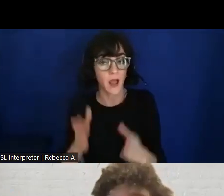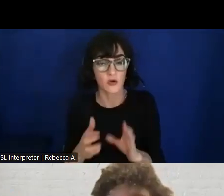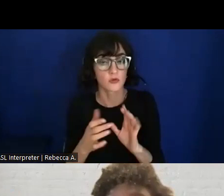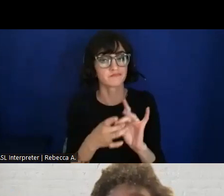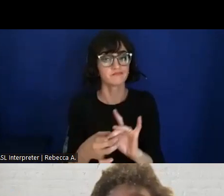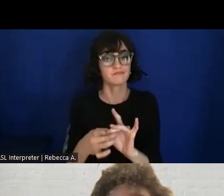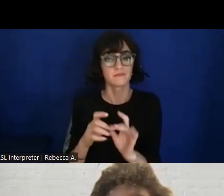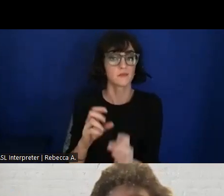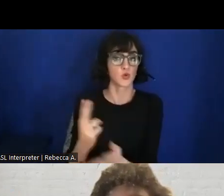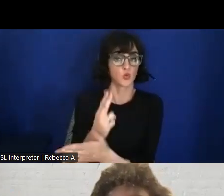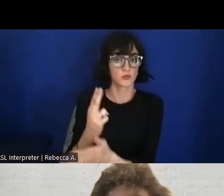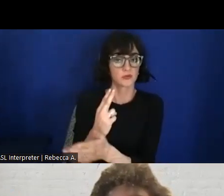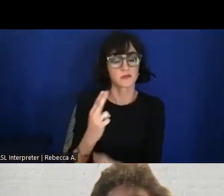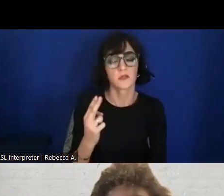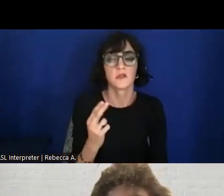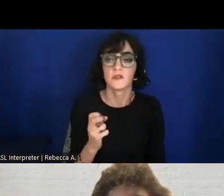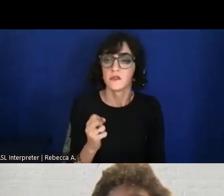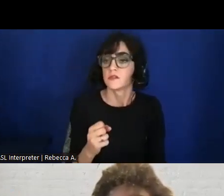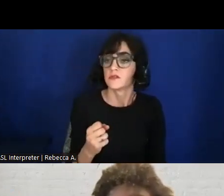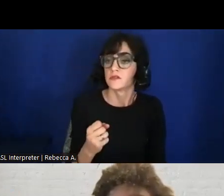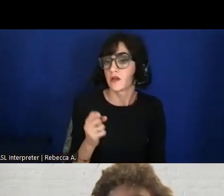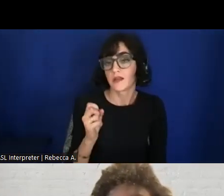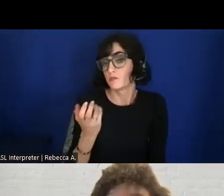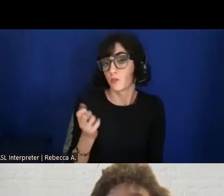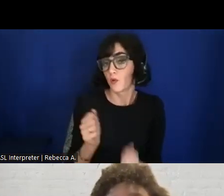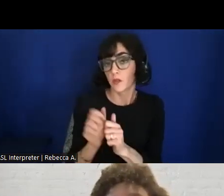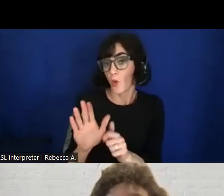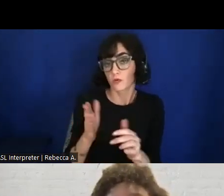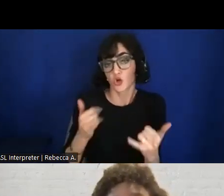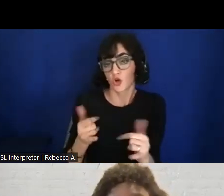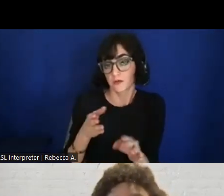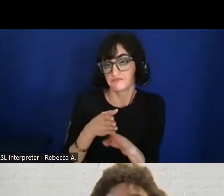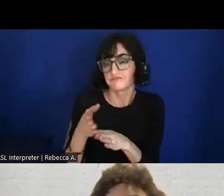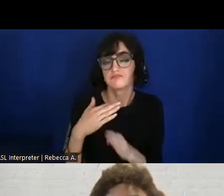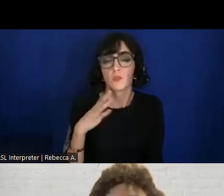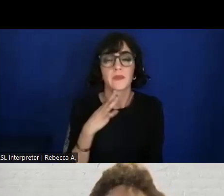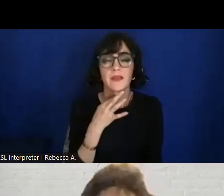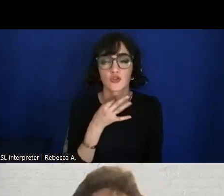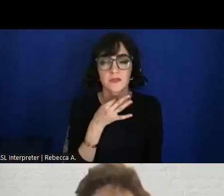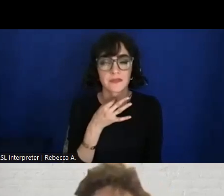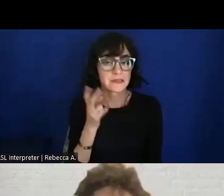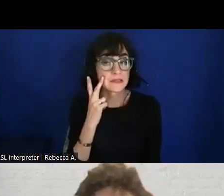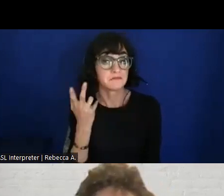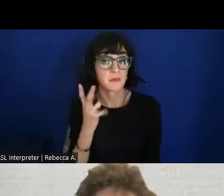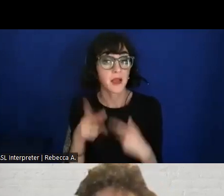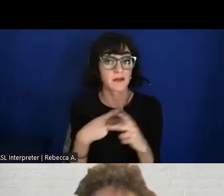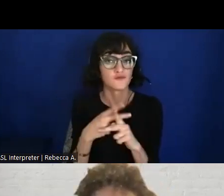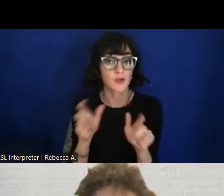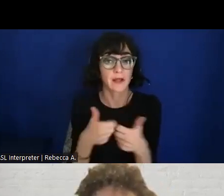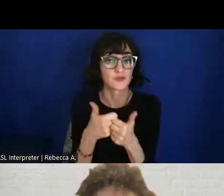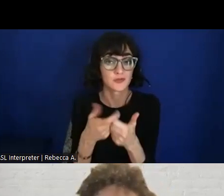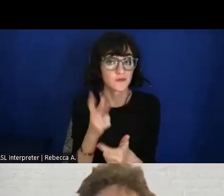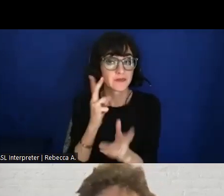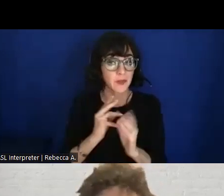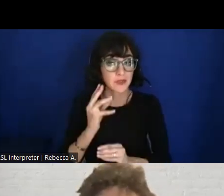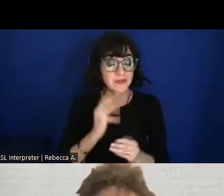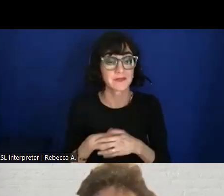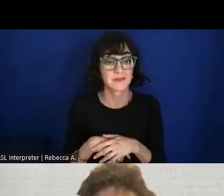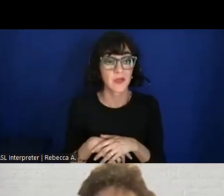current capacity? so while everyone is typing out their questions I'm just going to highlight